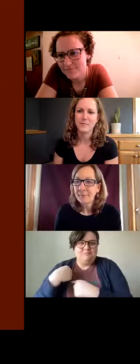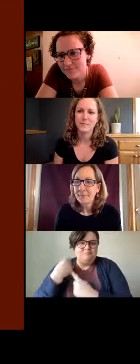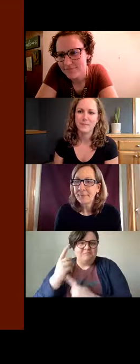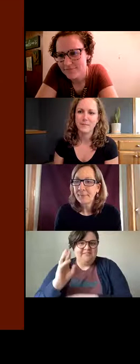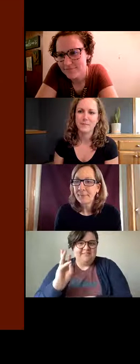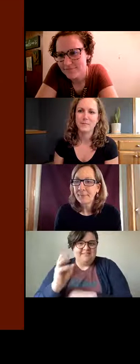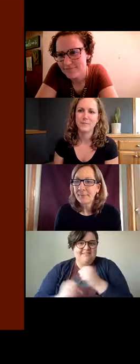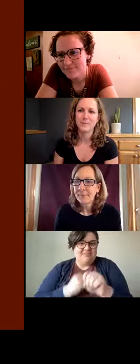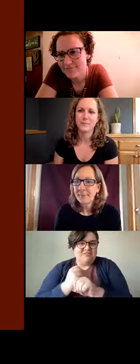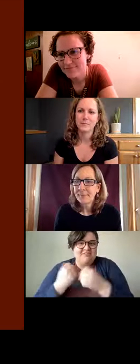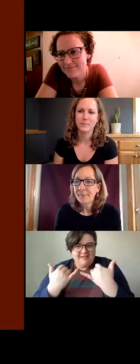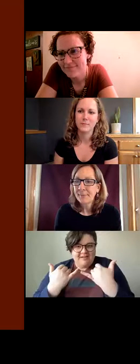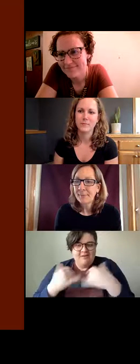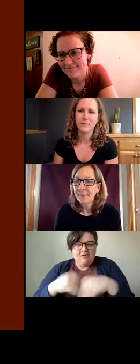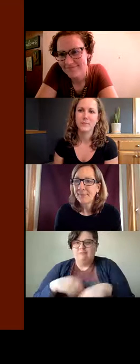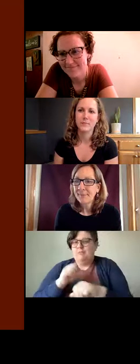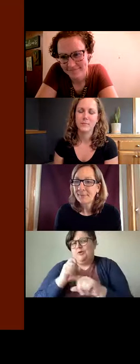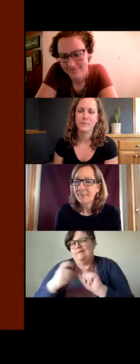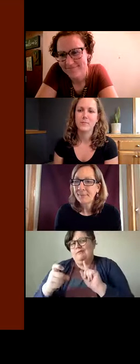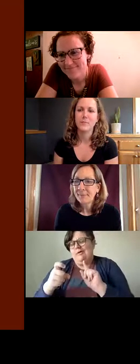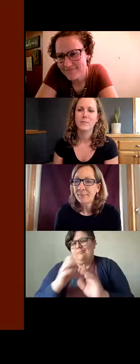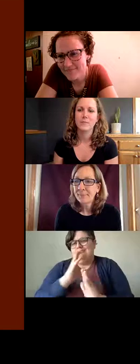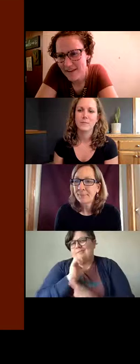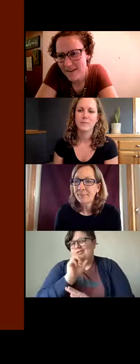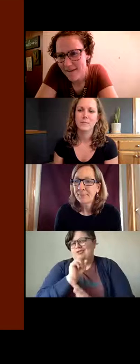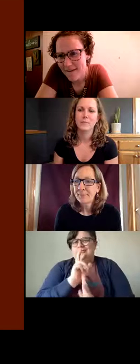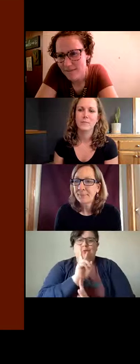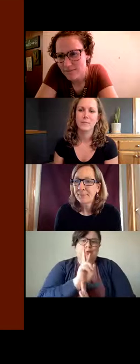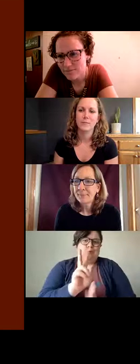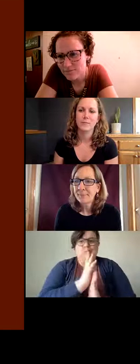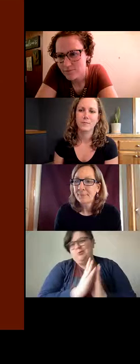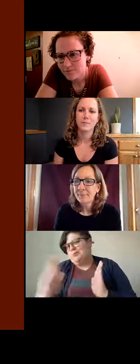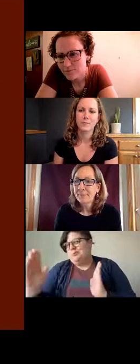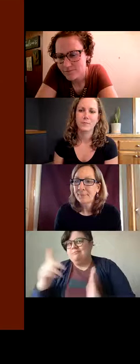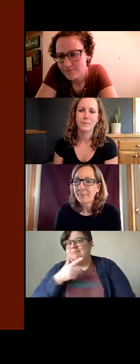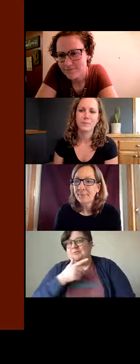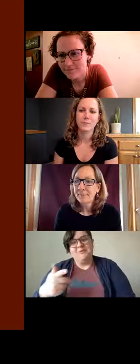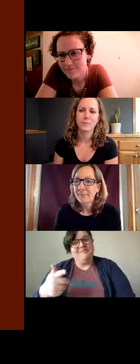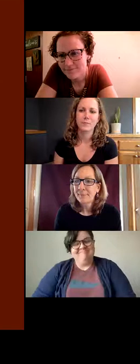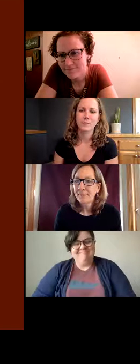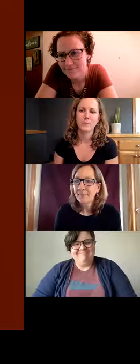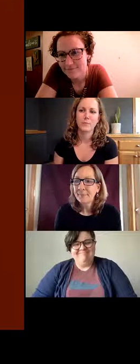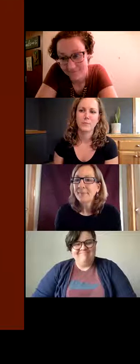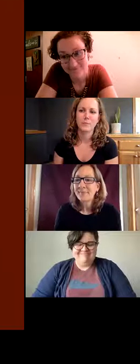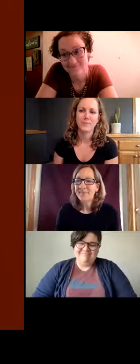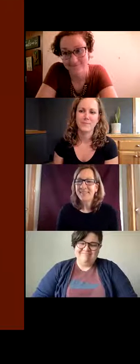MSAD. And I've worked at MSAD for six years now. And I work from ages two all the way up to 21.